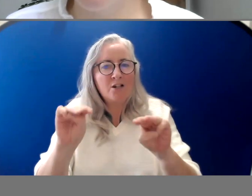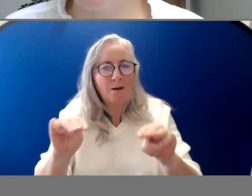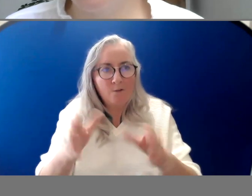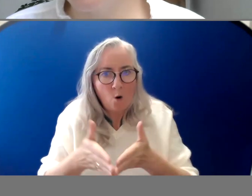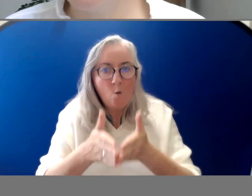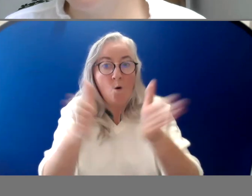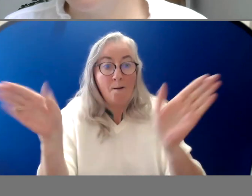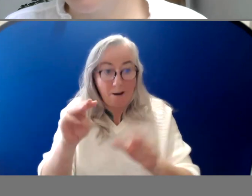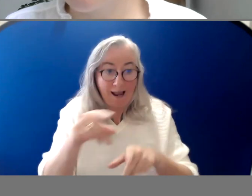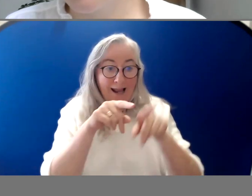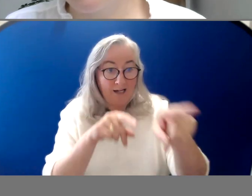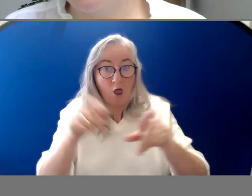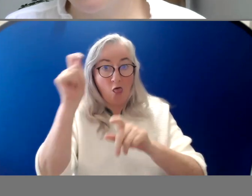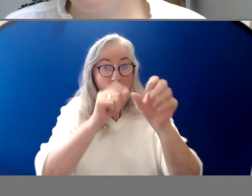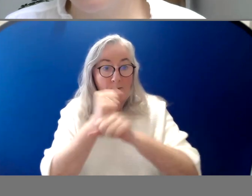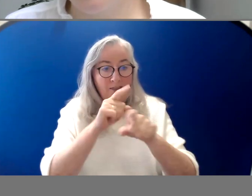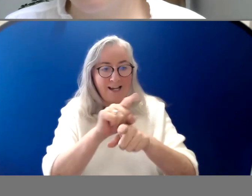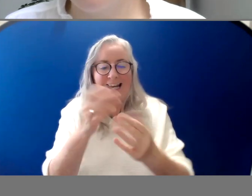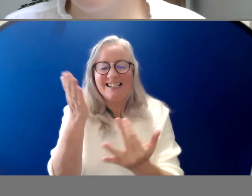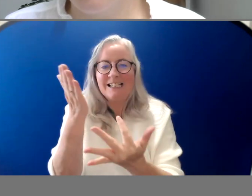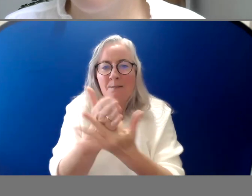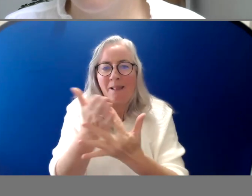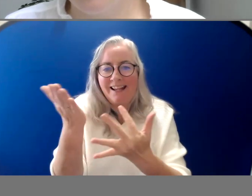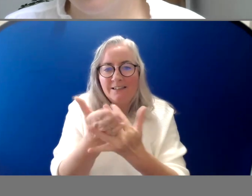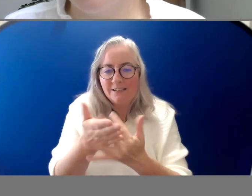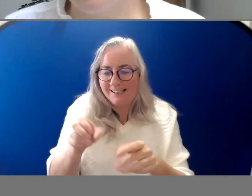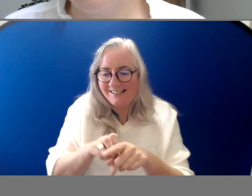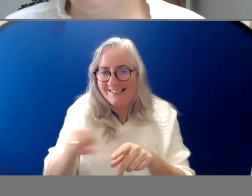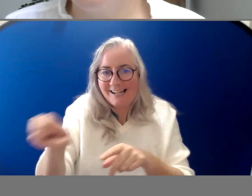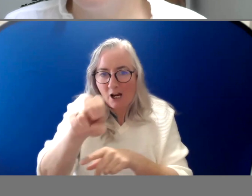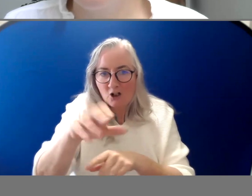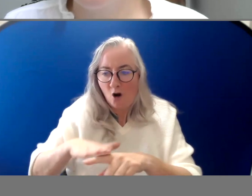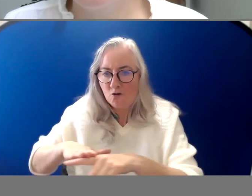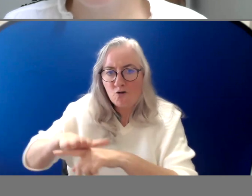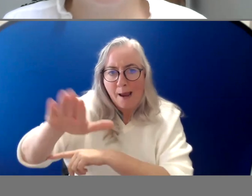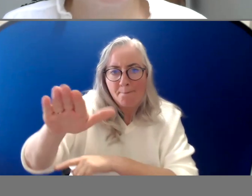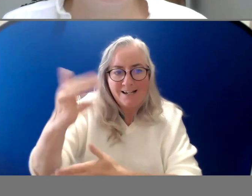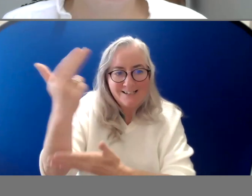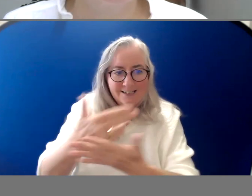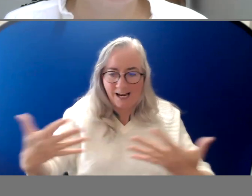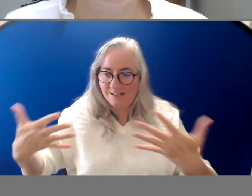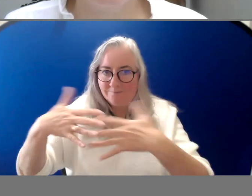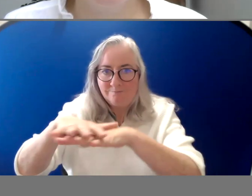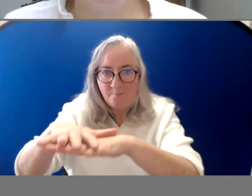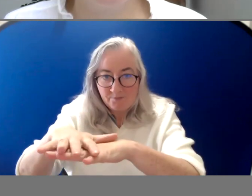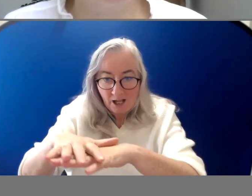came up with this split stairs and and ramp design in later years he came to realize that actually